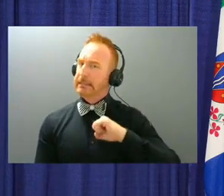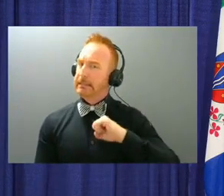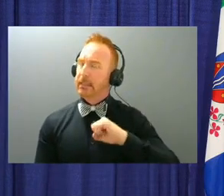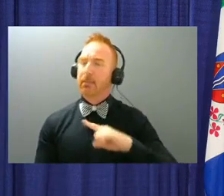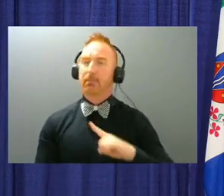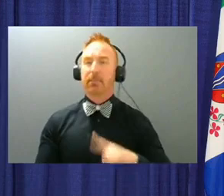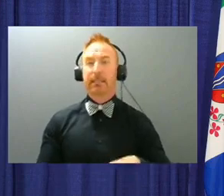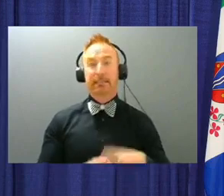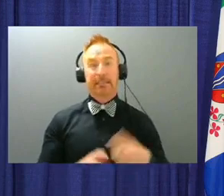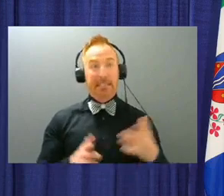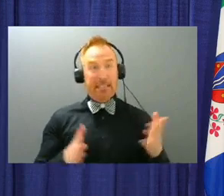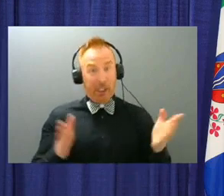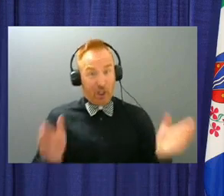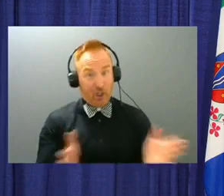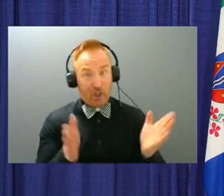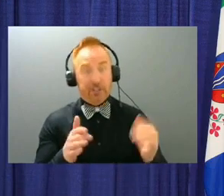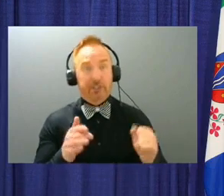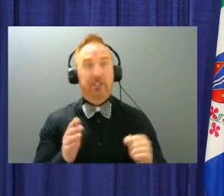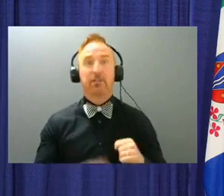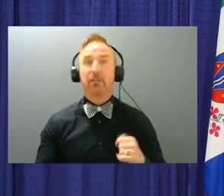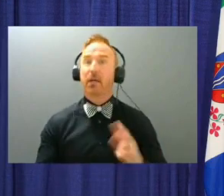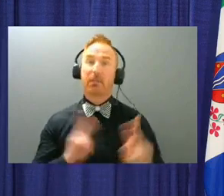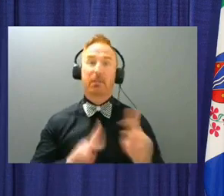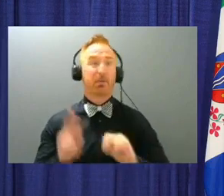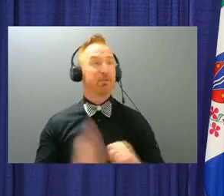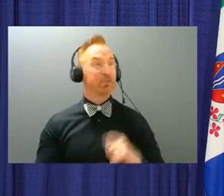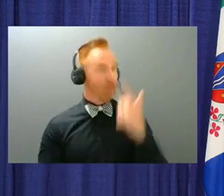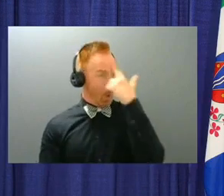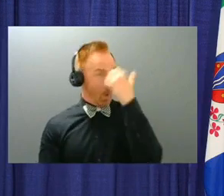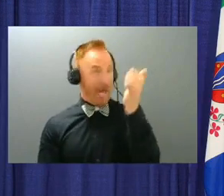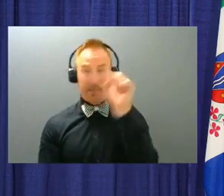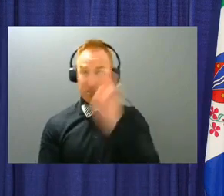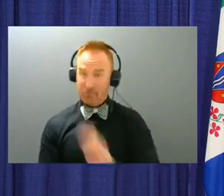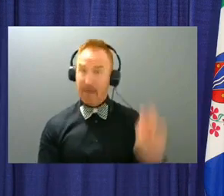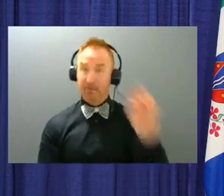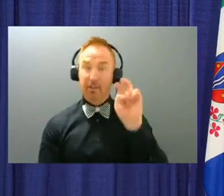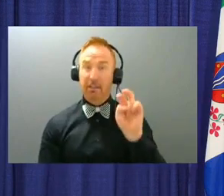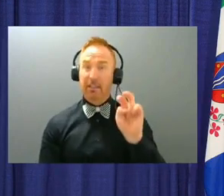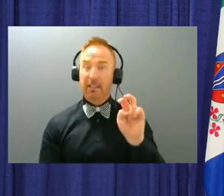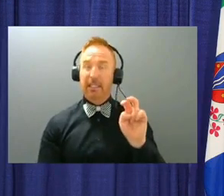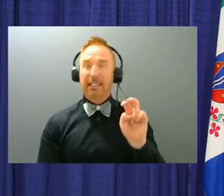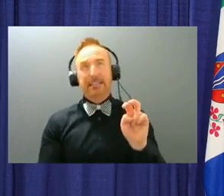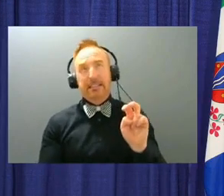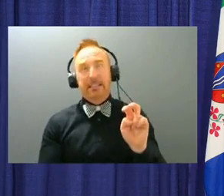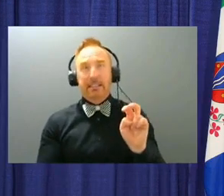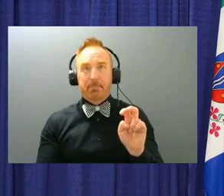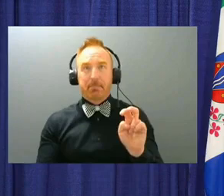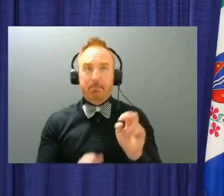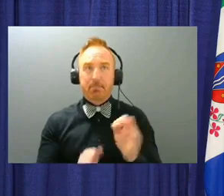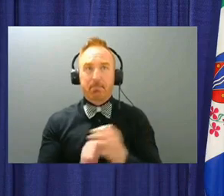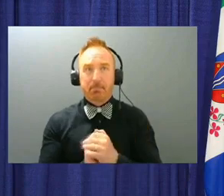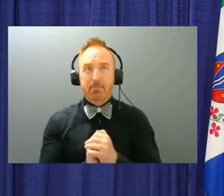discouragement of nonessential travel. But recognizing that there is a